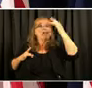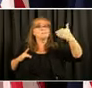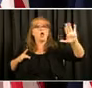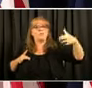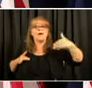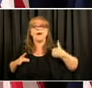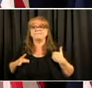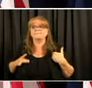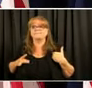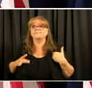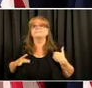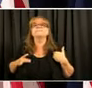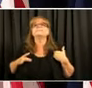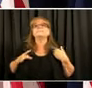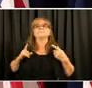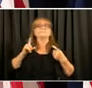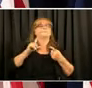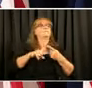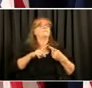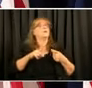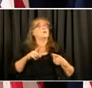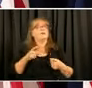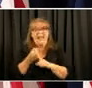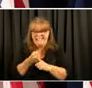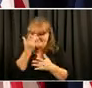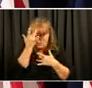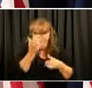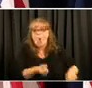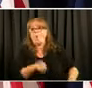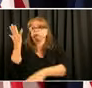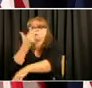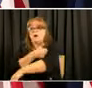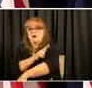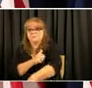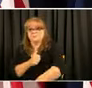i do encourage anybody who is developing symptoms flu-like symptoms or was exposed to somebody